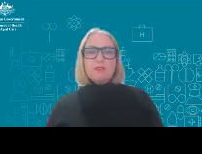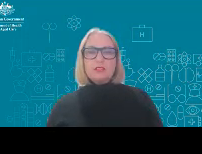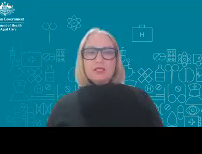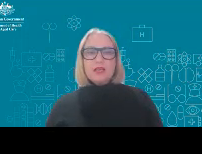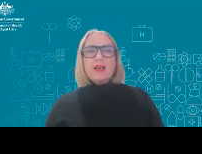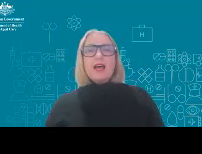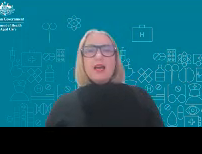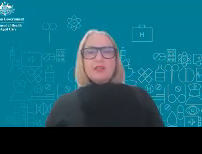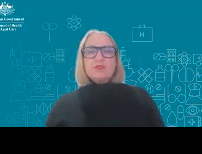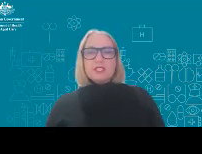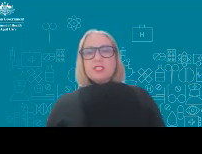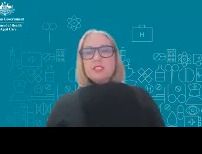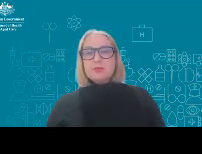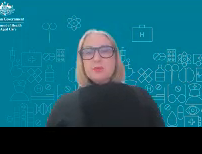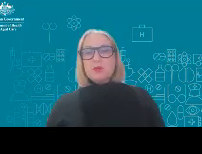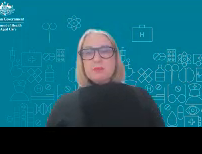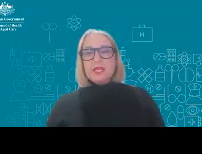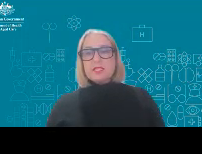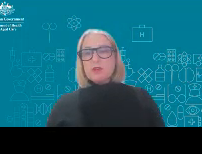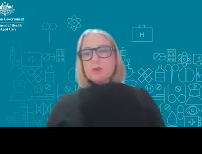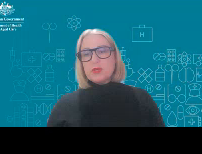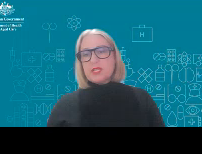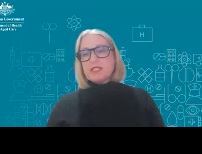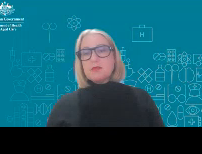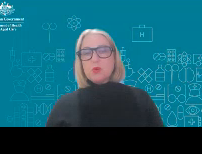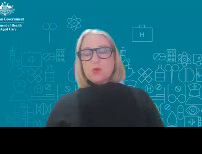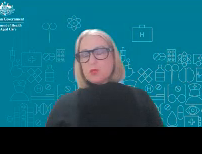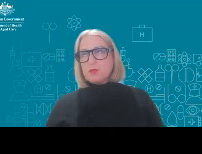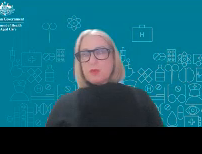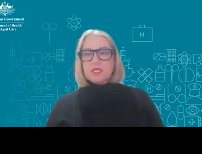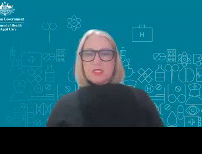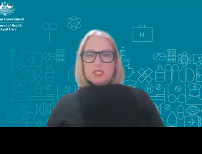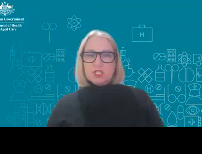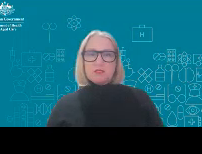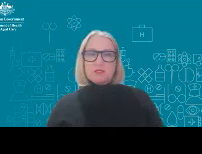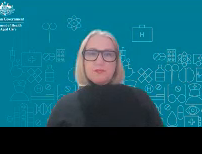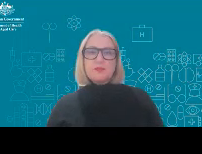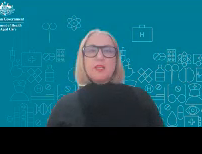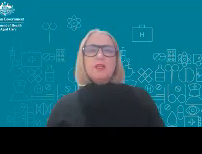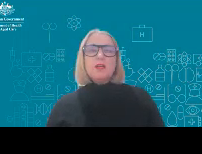However having a registered supporter means an older person has support to make decisions.